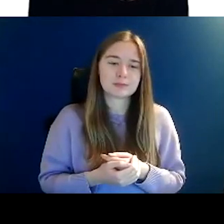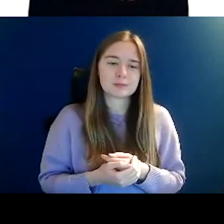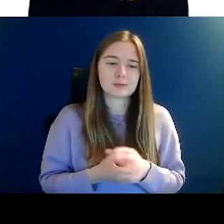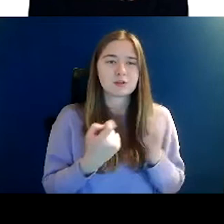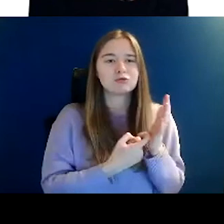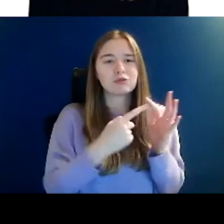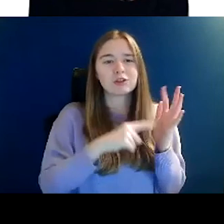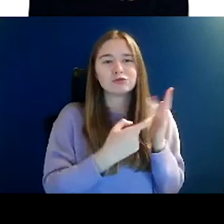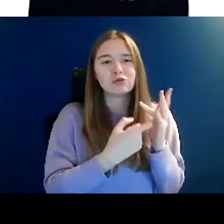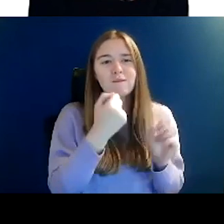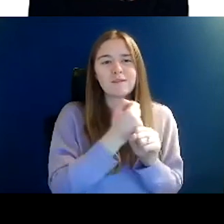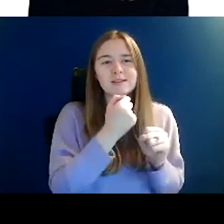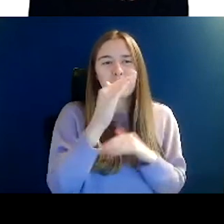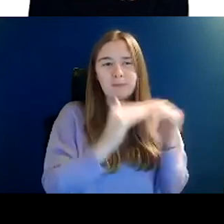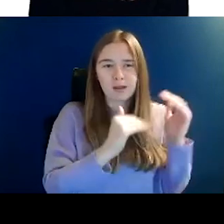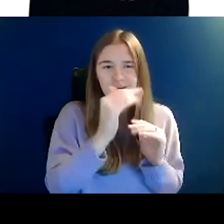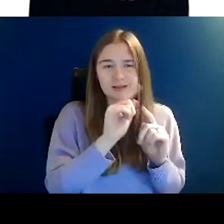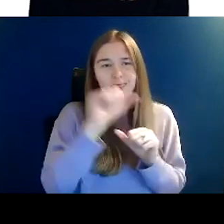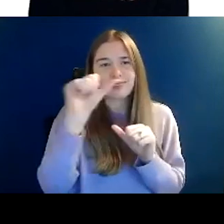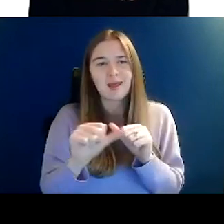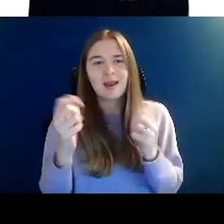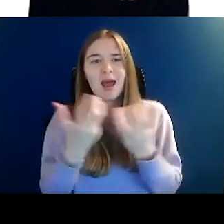and then there's understanding how the buildings work